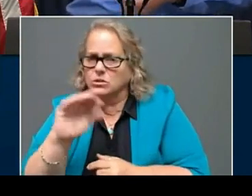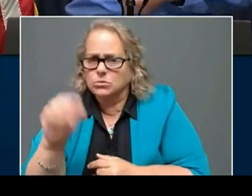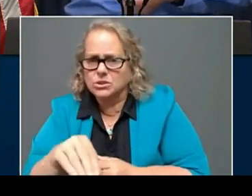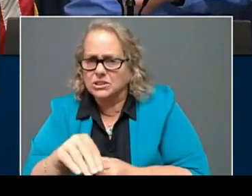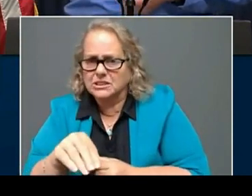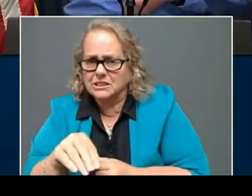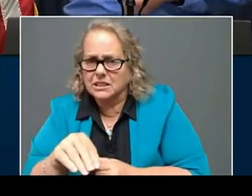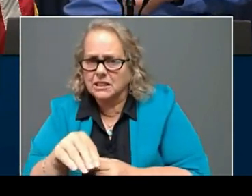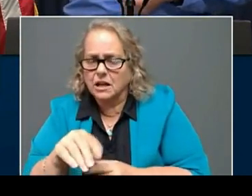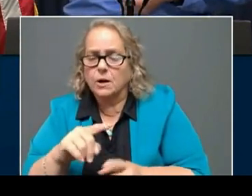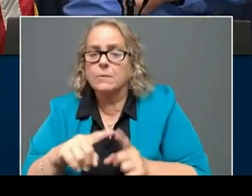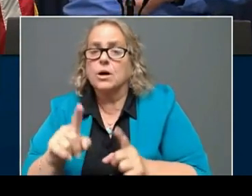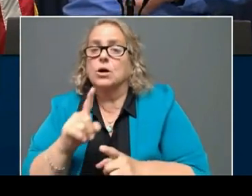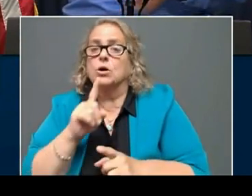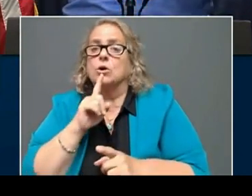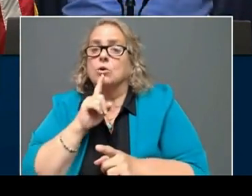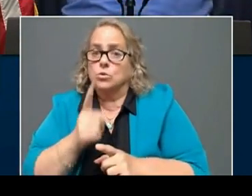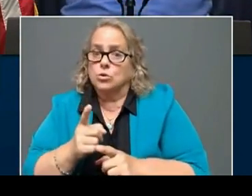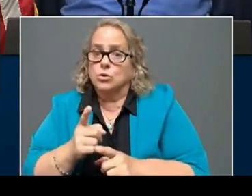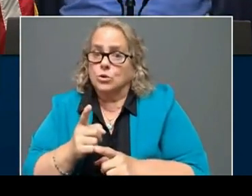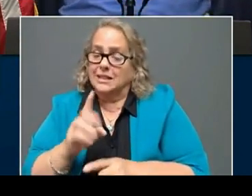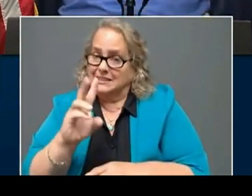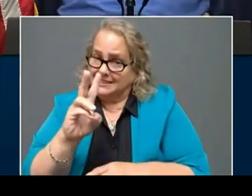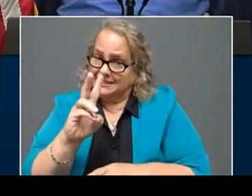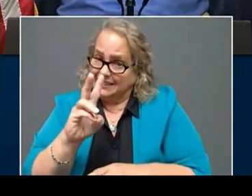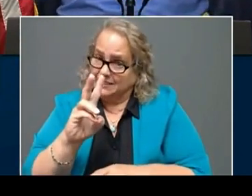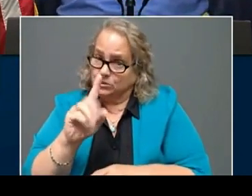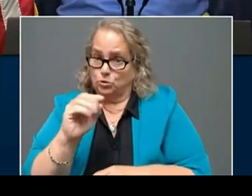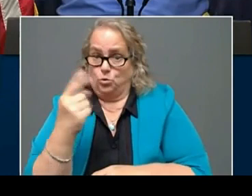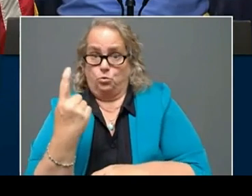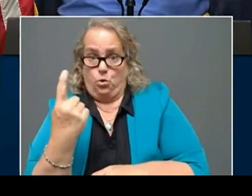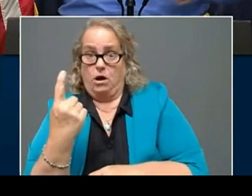profoundly in a 6-1 ratio in the most recent data sets we have in Kentucky